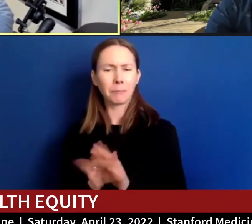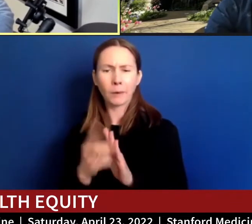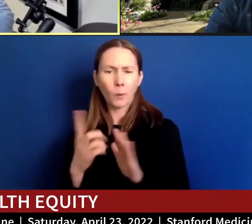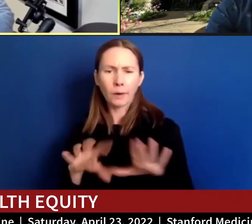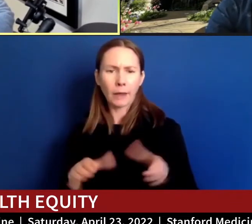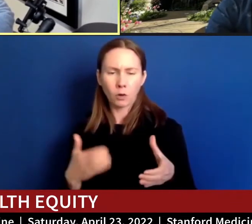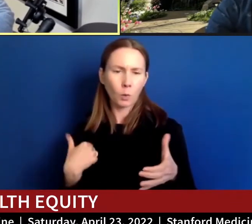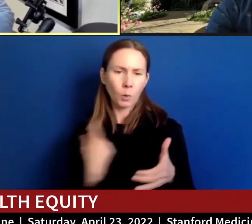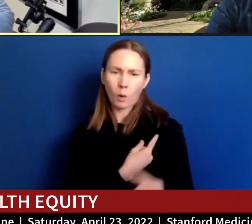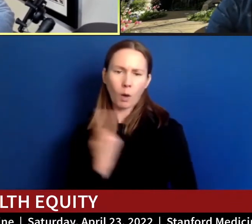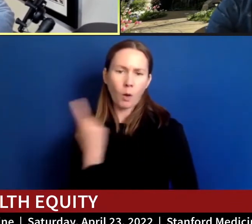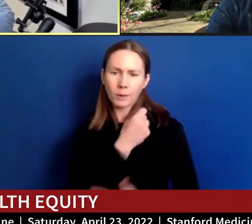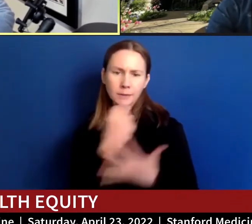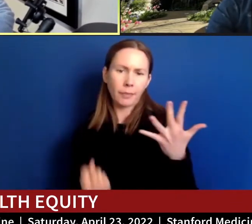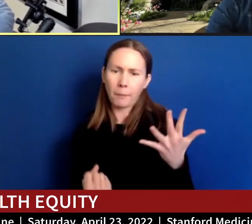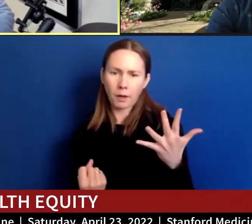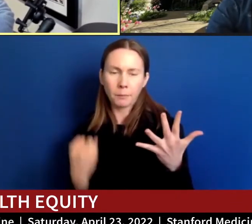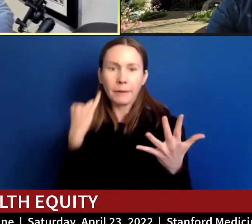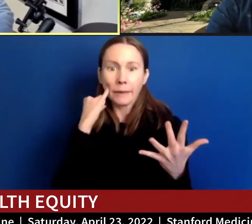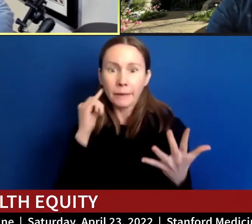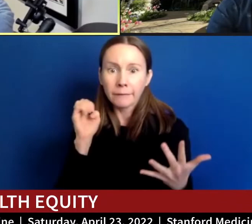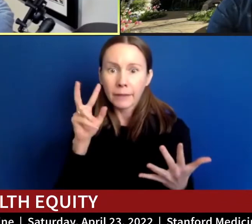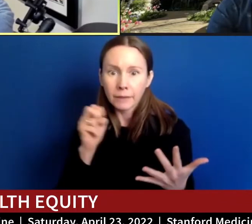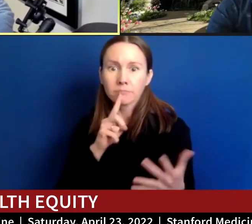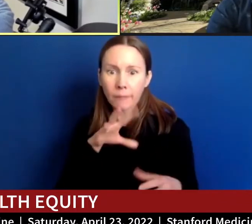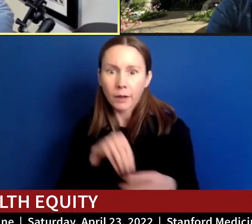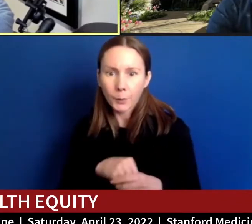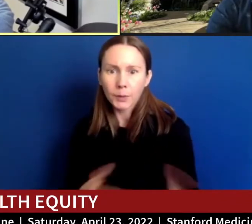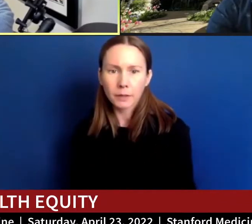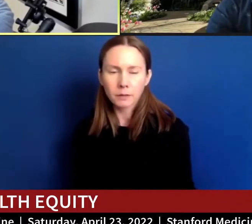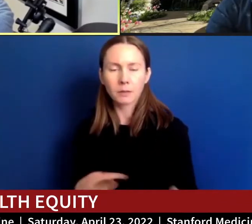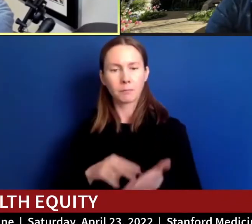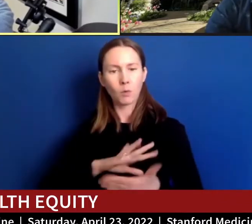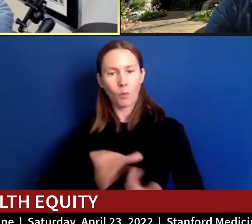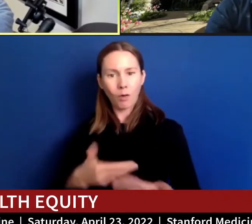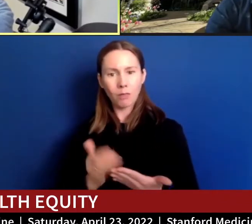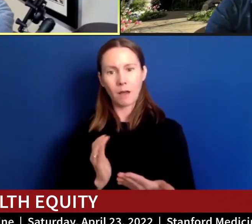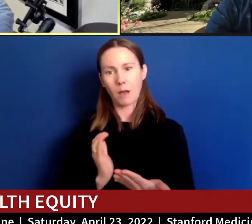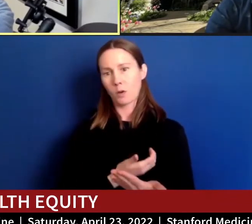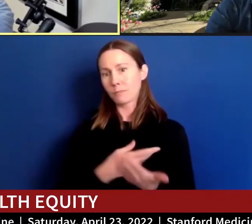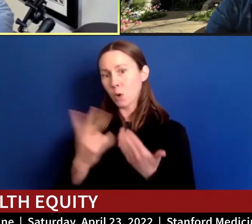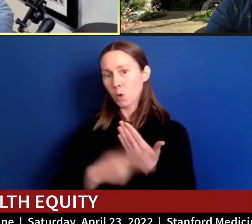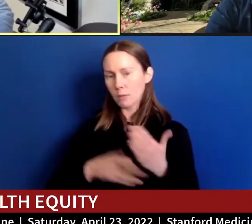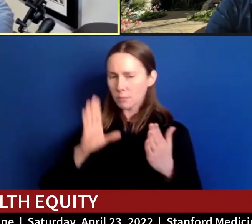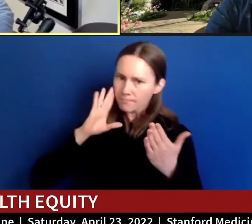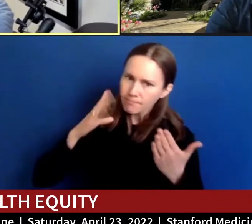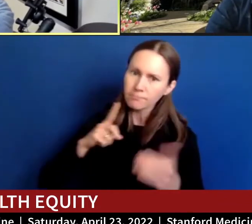if we're included at all. So all our programs look to ensure that people with disabilities